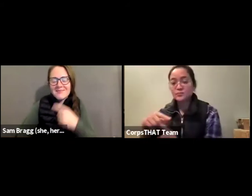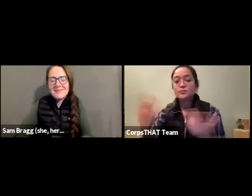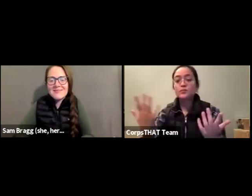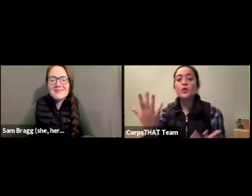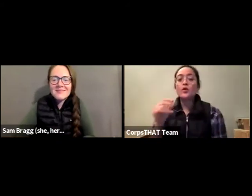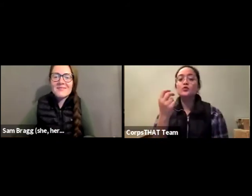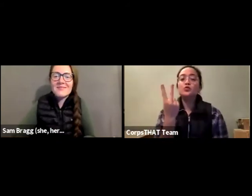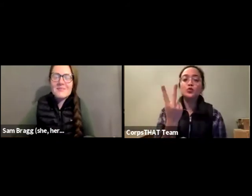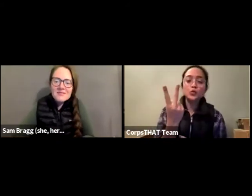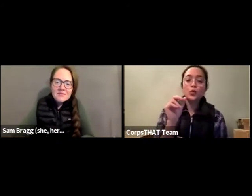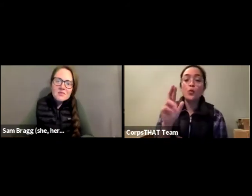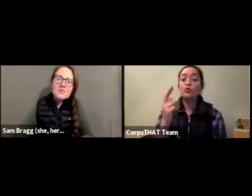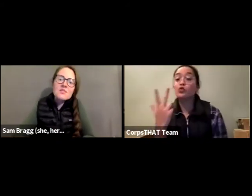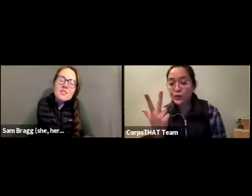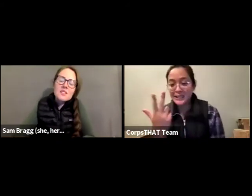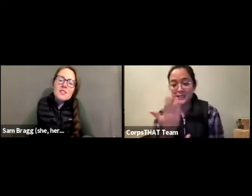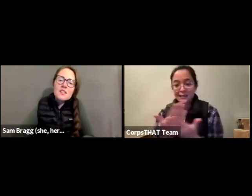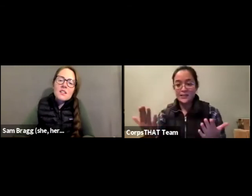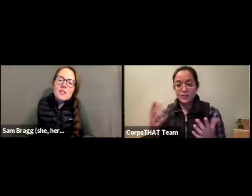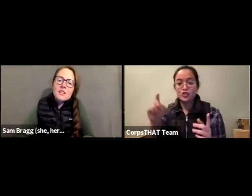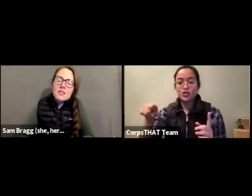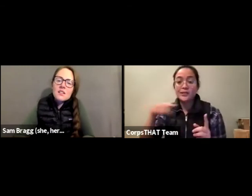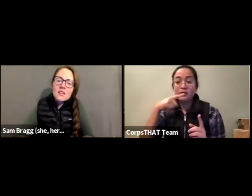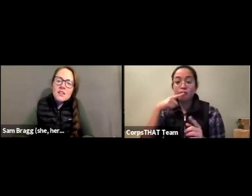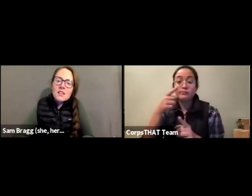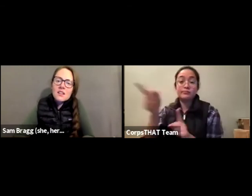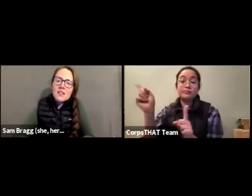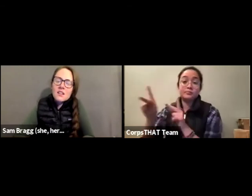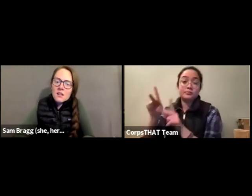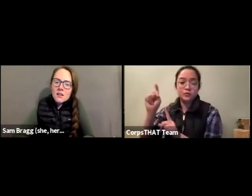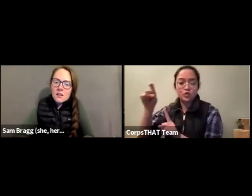so, kind of related to the tips here what are two or three things that you